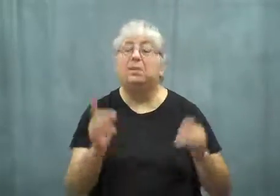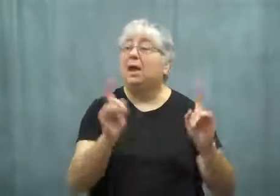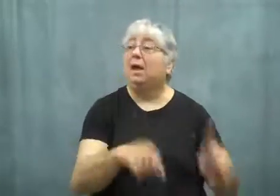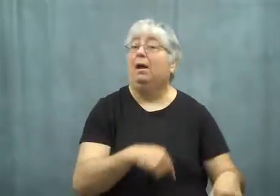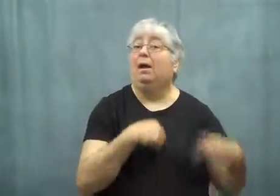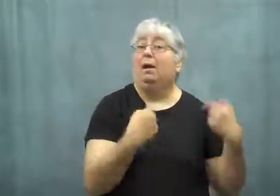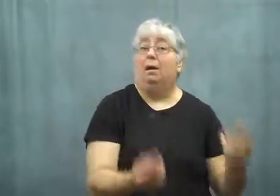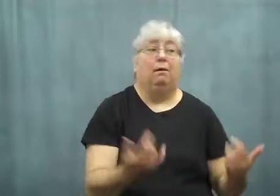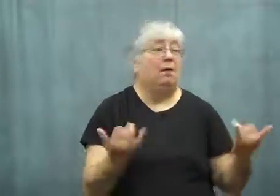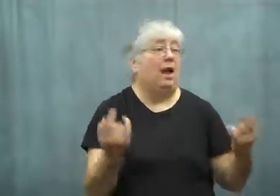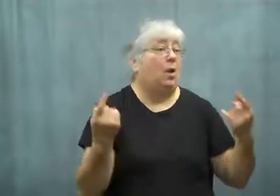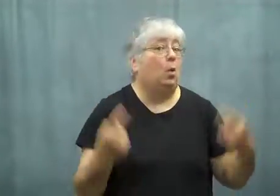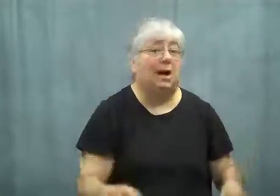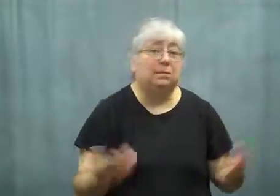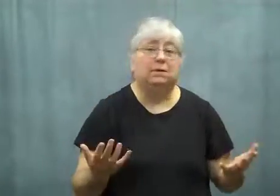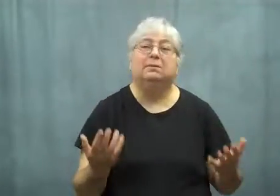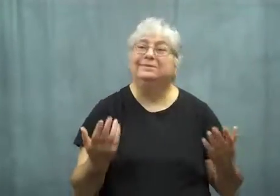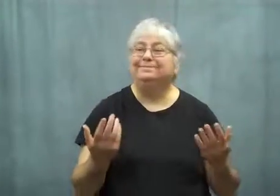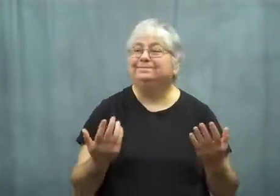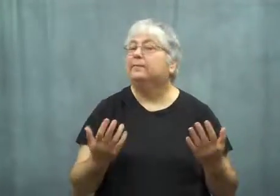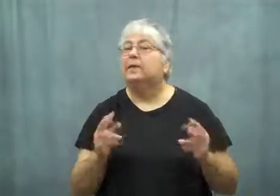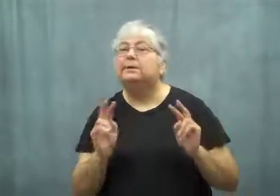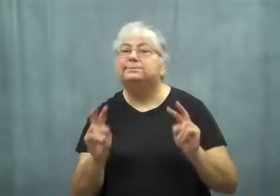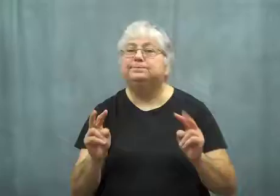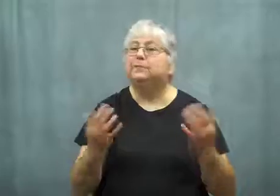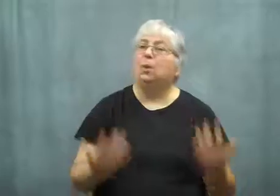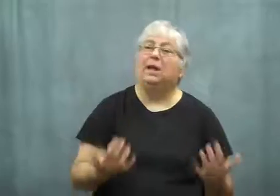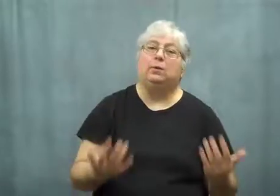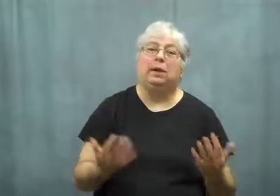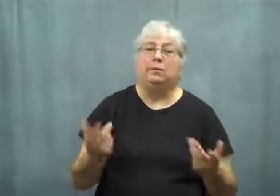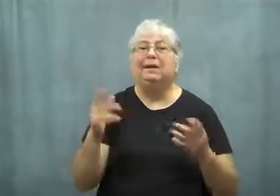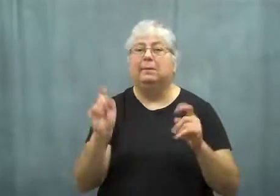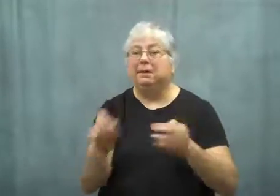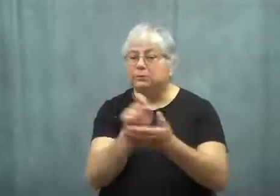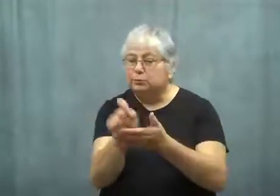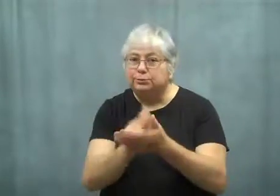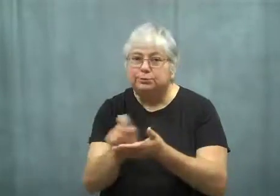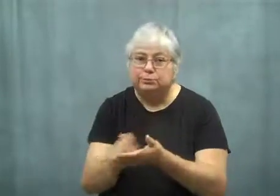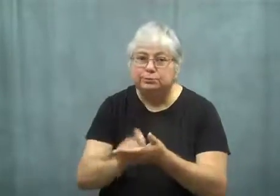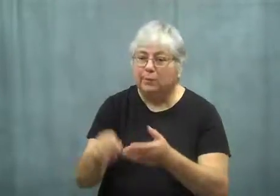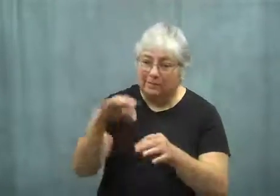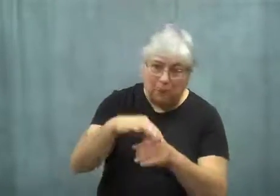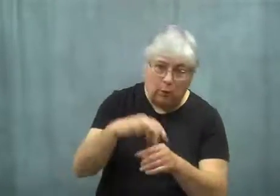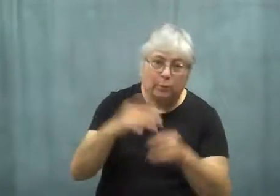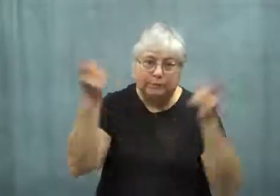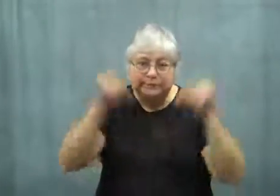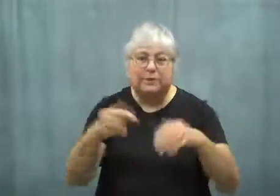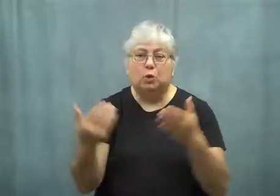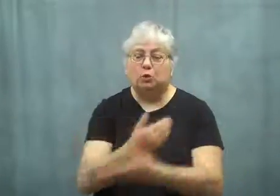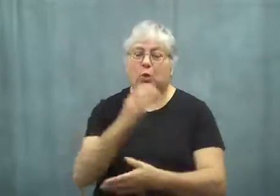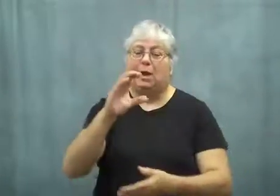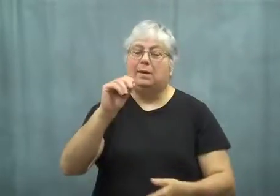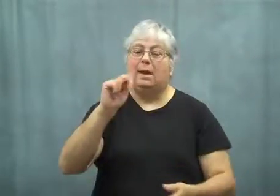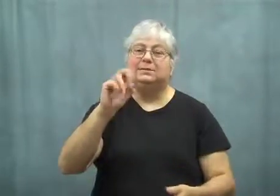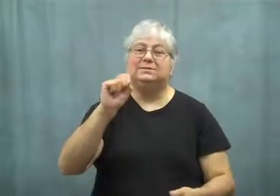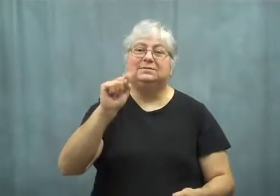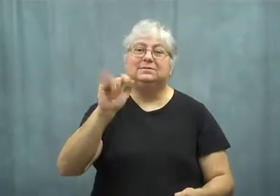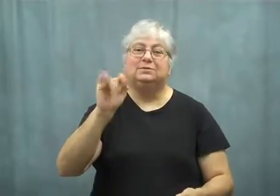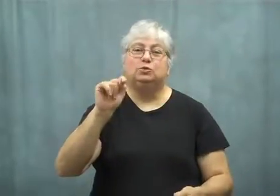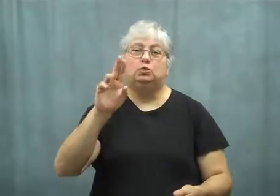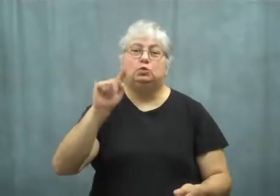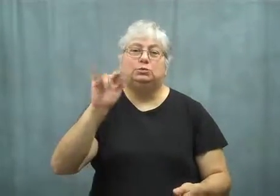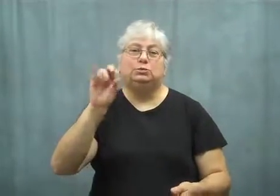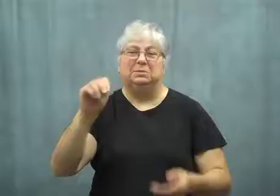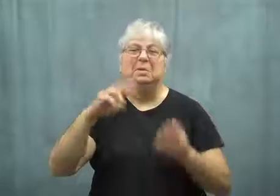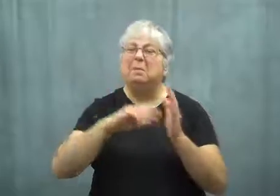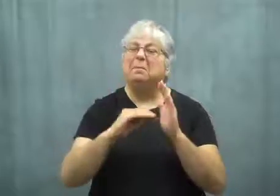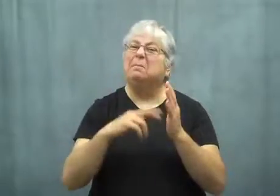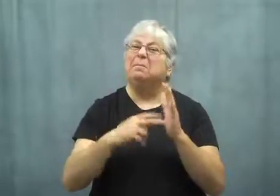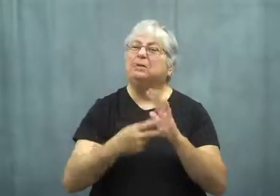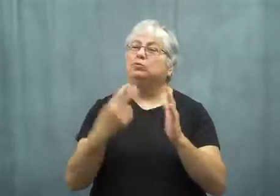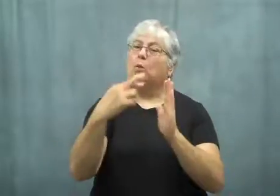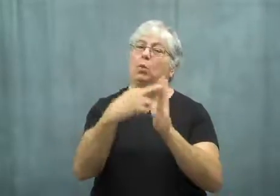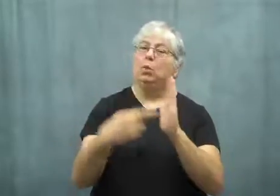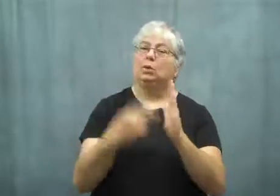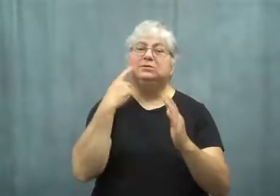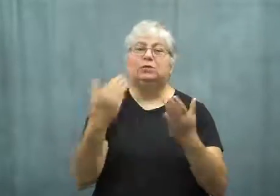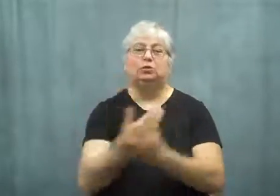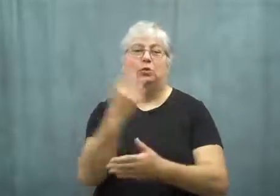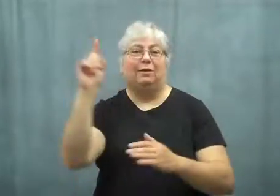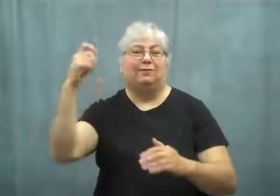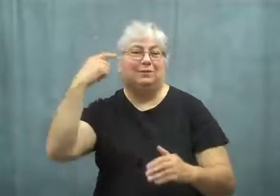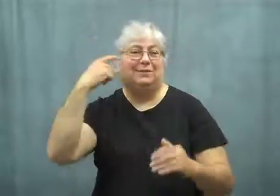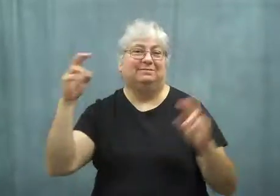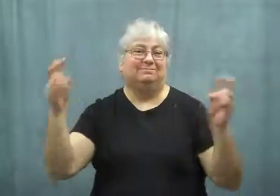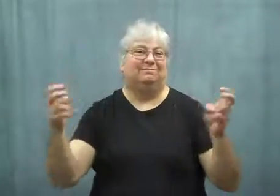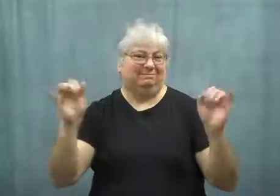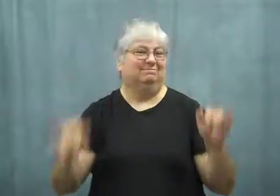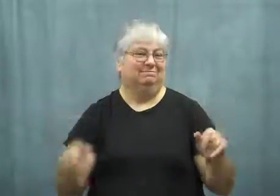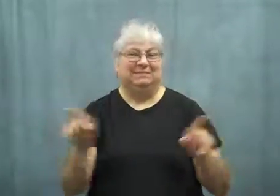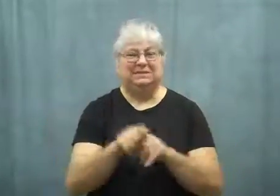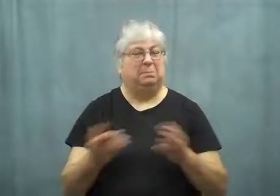Since then, people have waited for a new constitution to be written and voted upon.